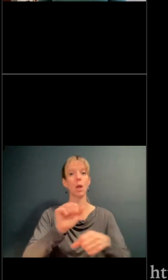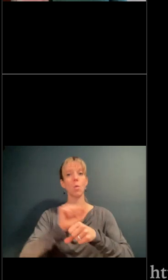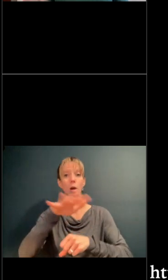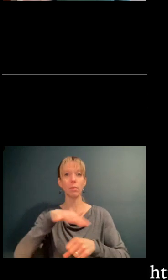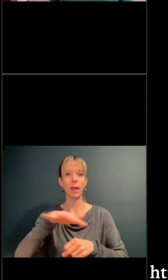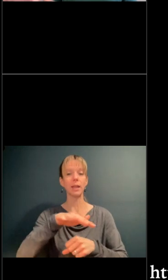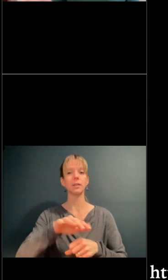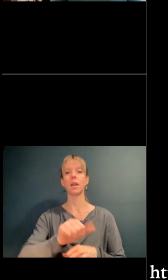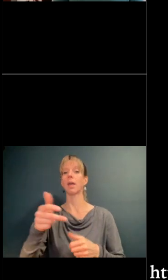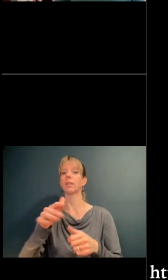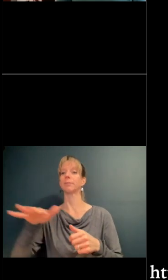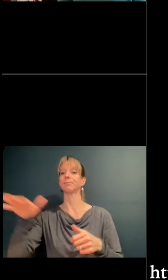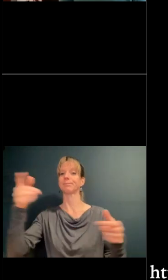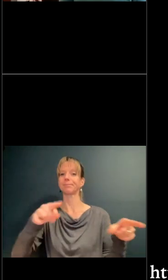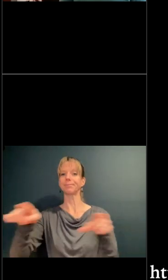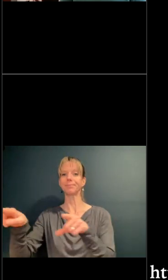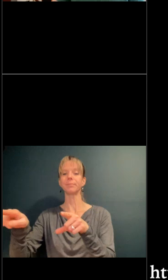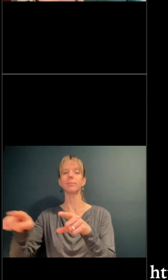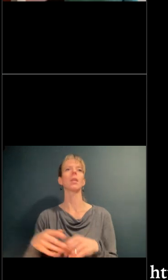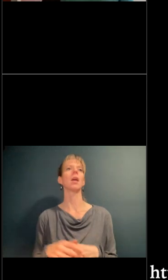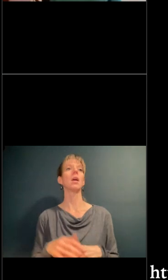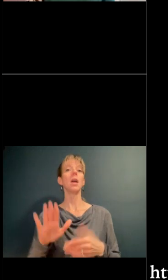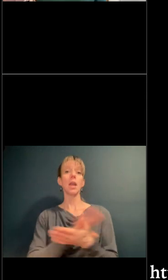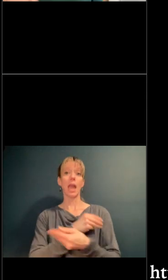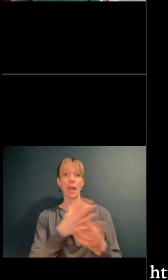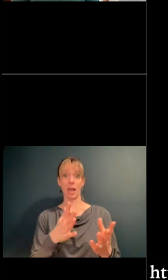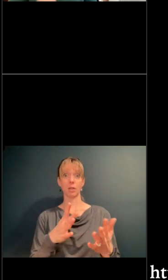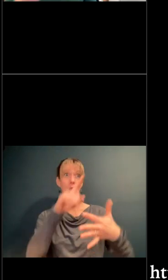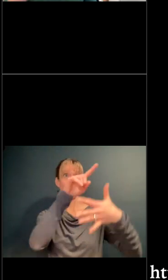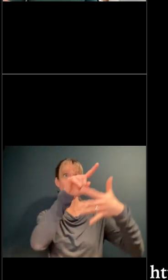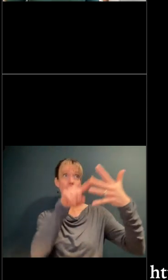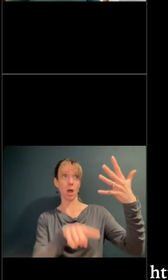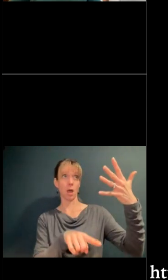You can see in your handouts, if you want to learn more about the strategies I very quickly